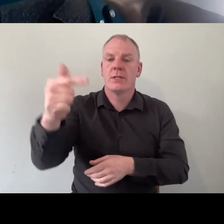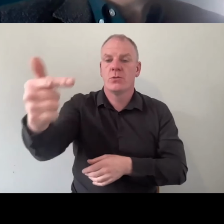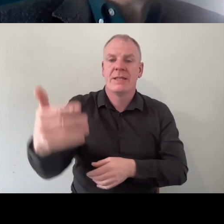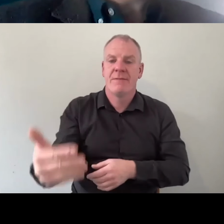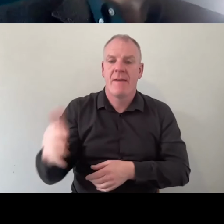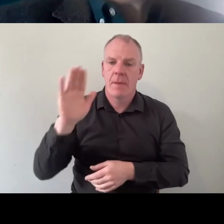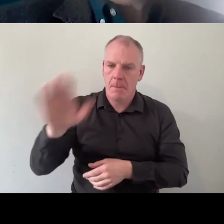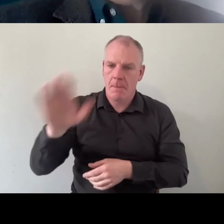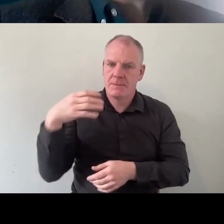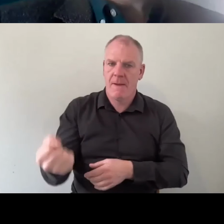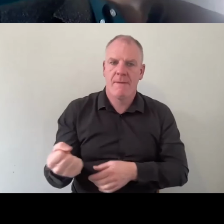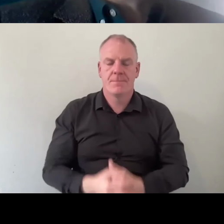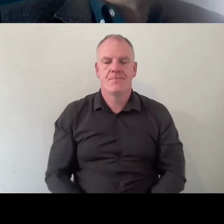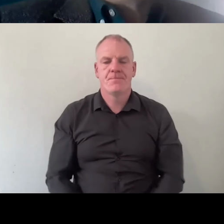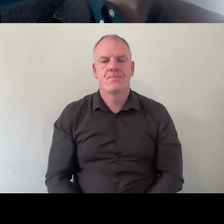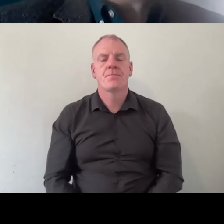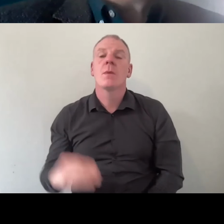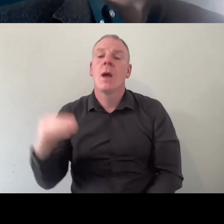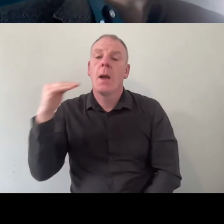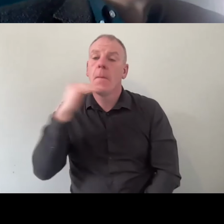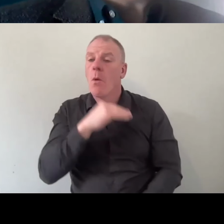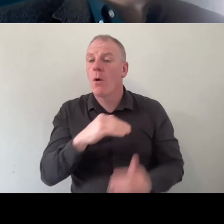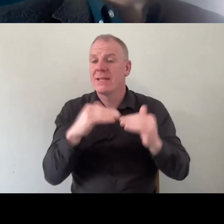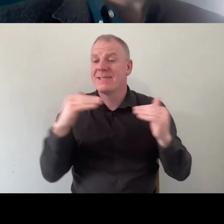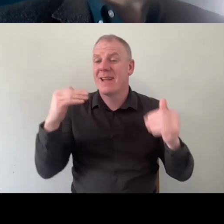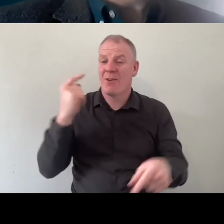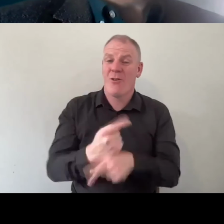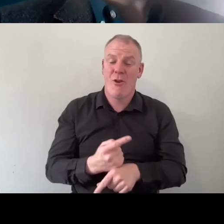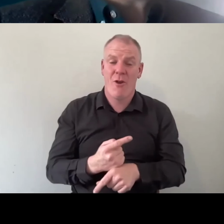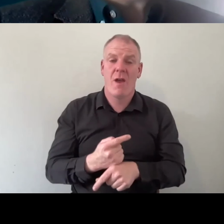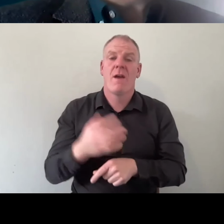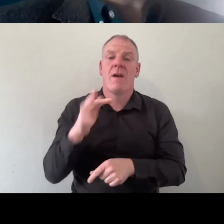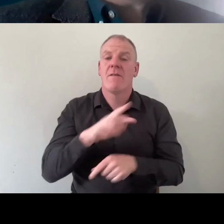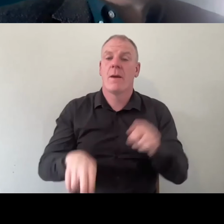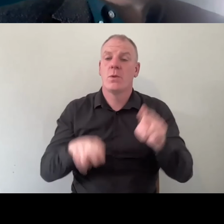One of the key standards under this new European Accessibility Act